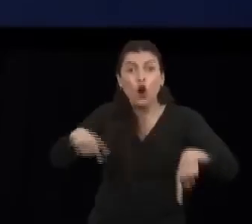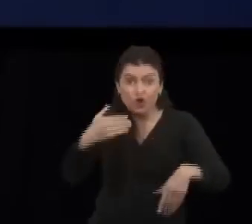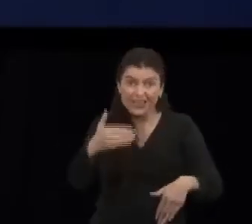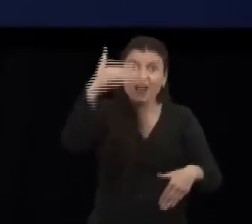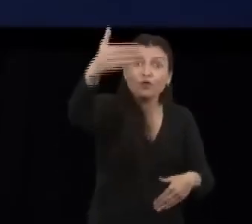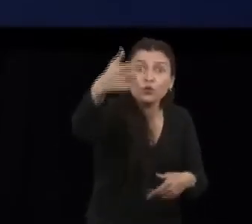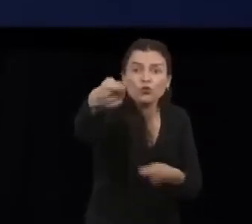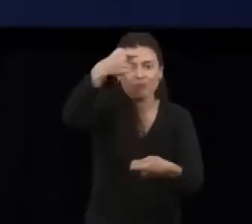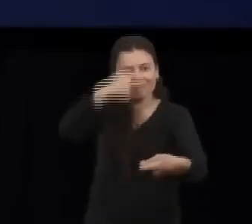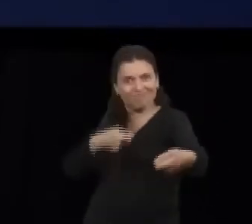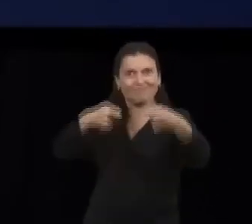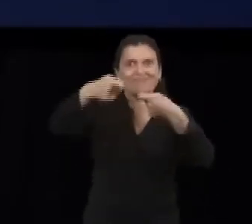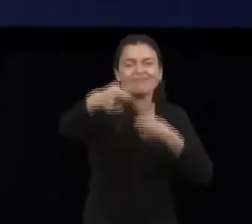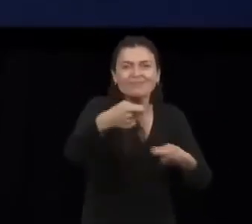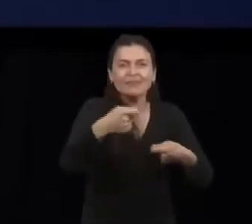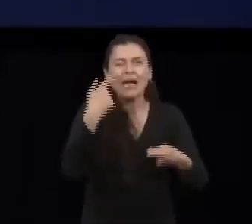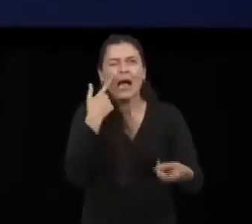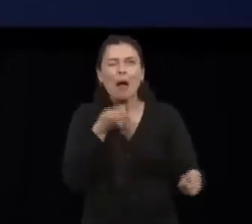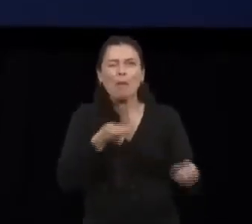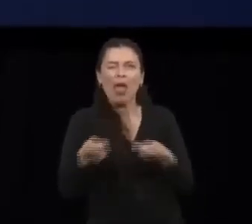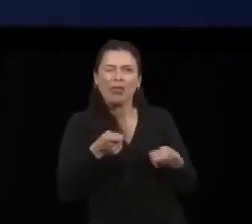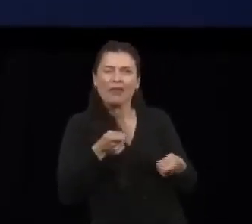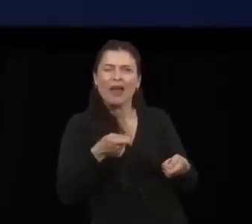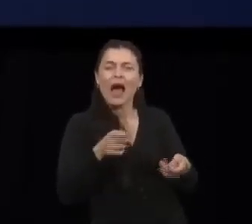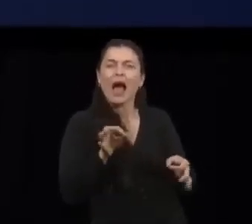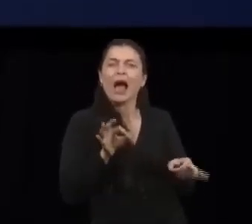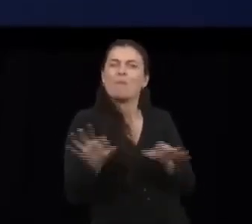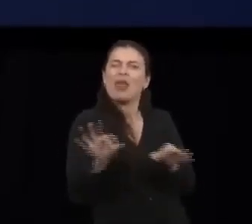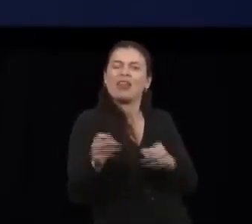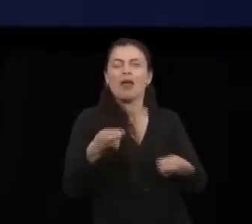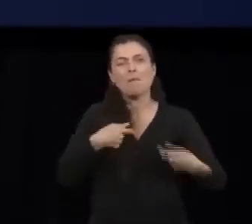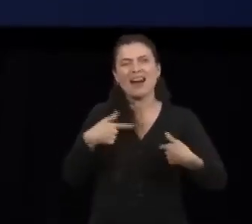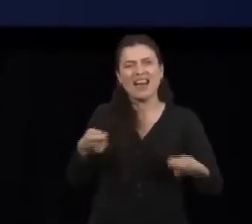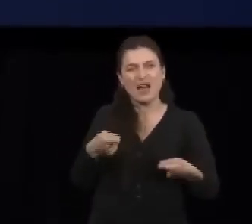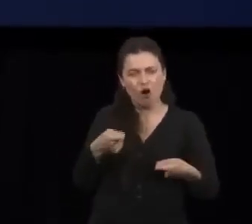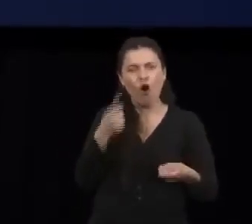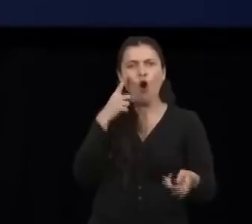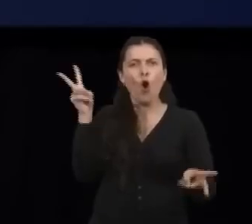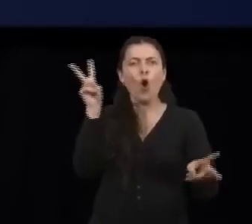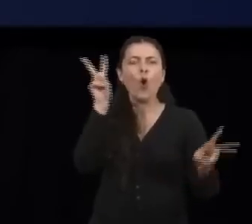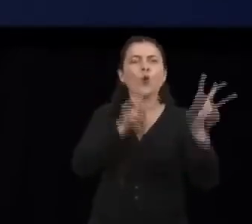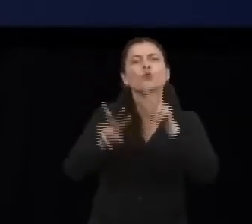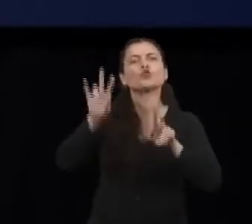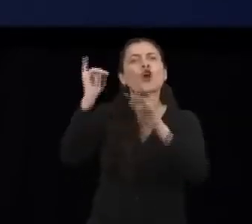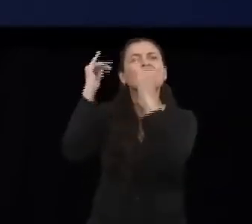Therefore, the higher interest rate, the higher future consumption, that is, the higher savings.